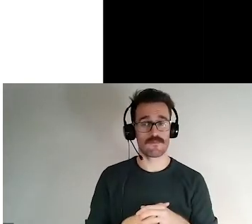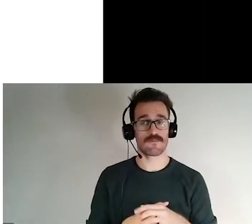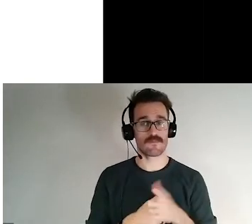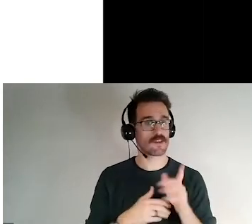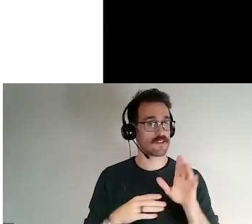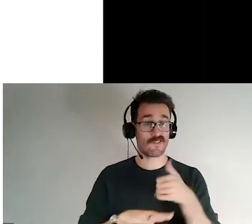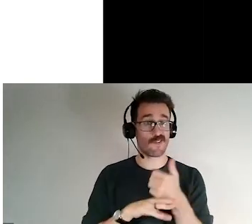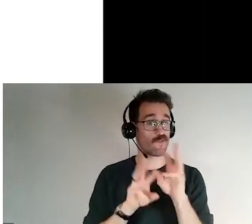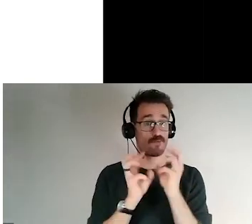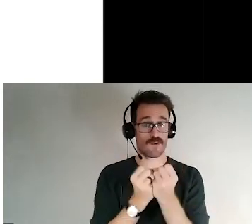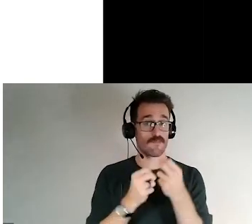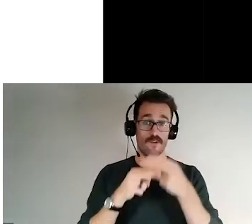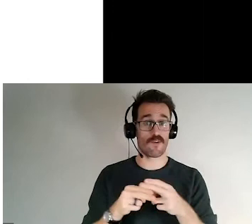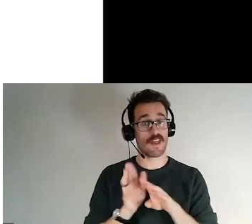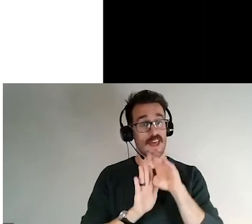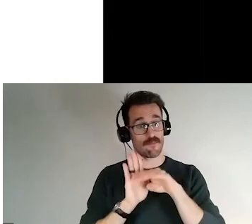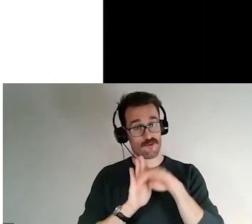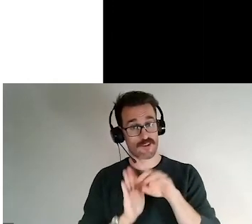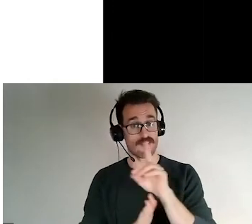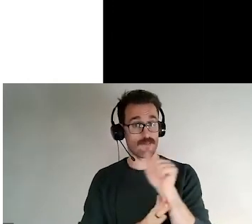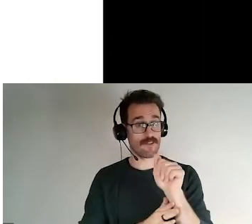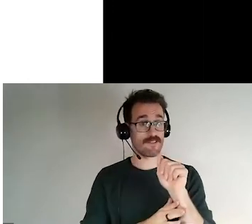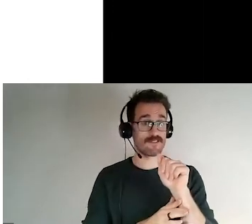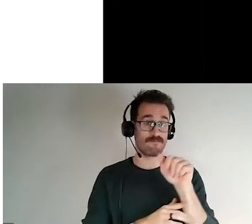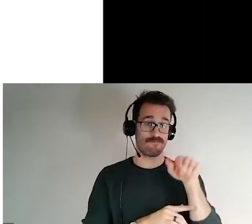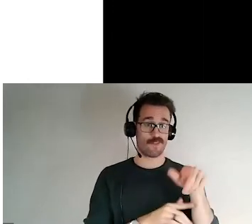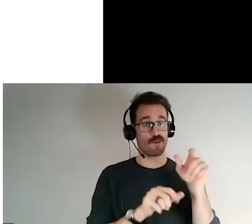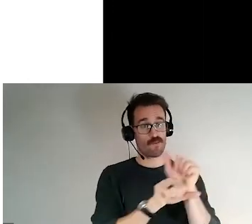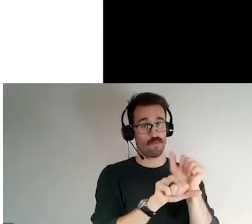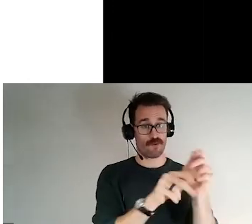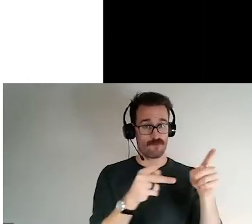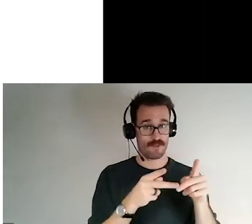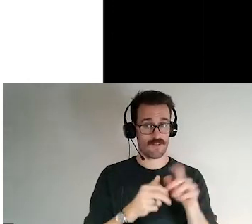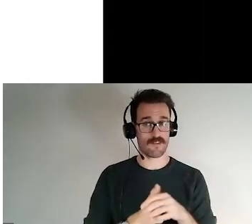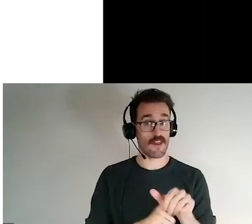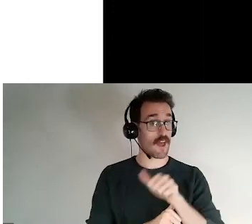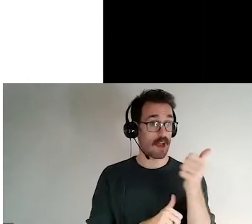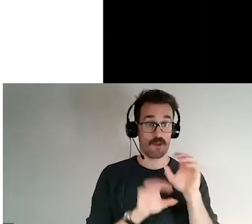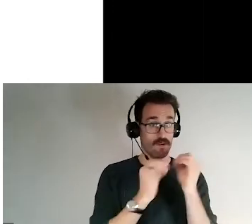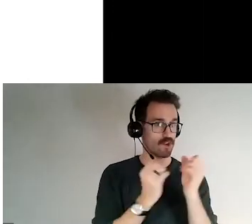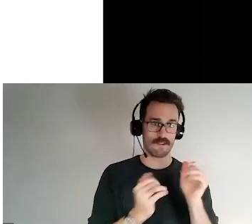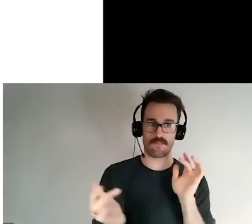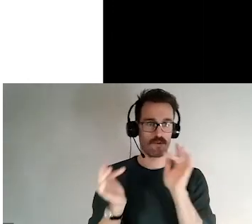it's called Episodic Disabilities at Work, and any interested organization can contact me and take